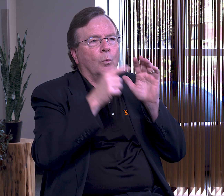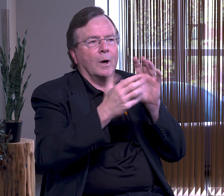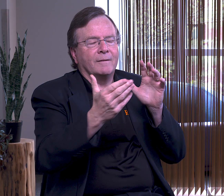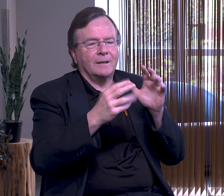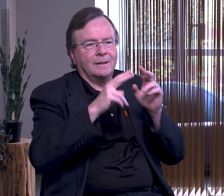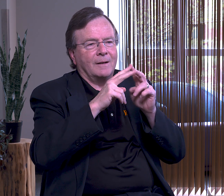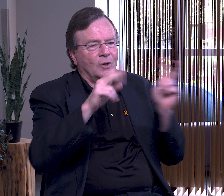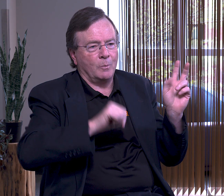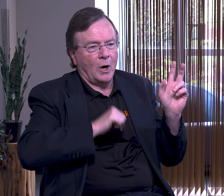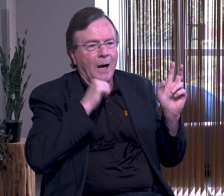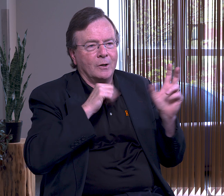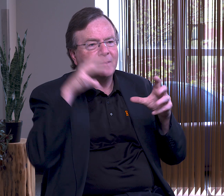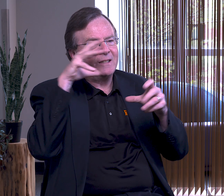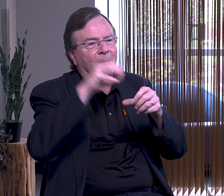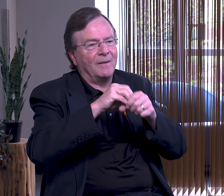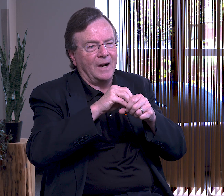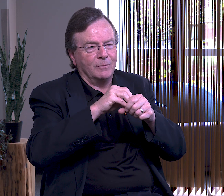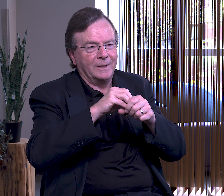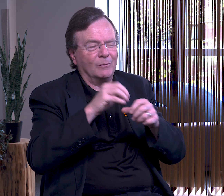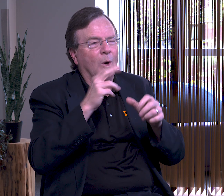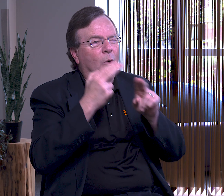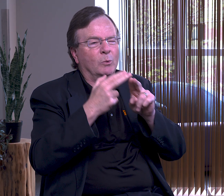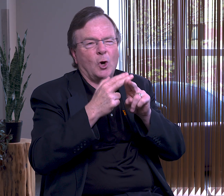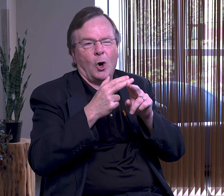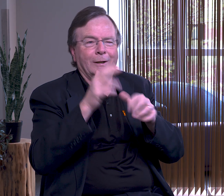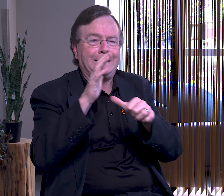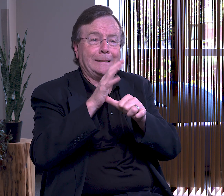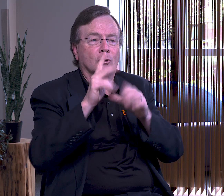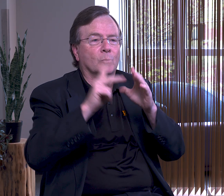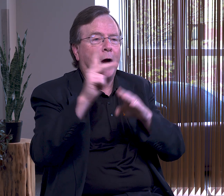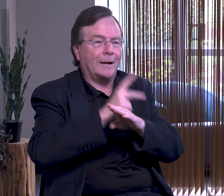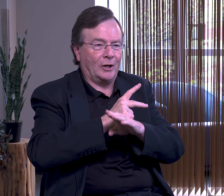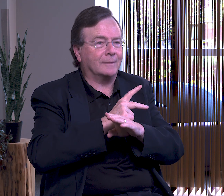One of the things I'm very proud of is my involvement in what we would call a senior project,